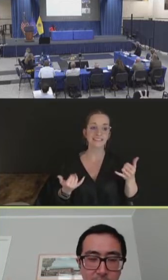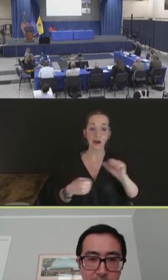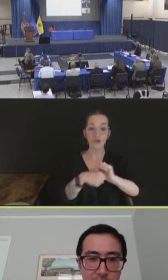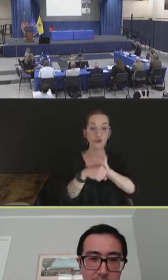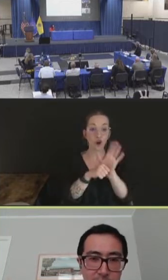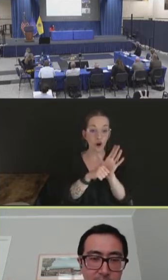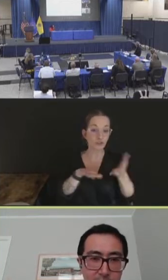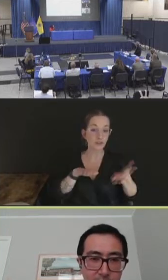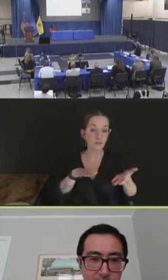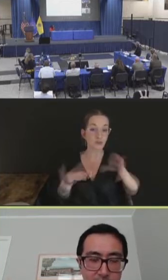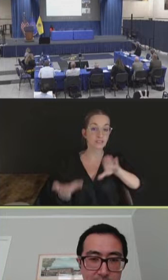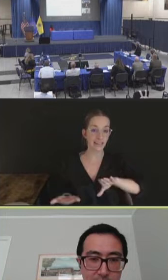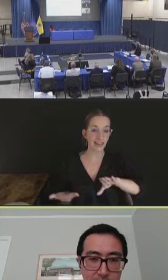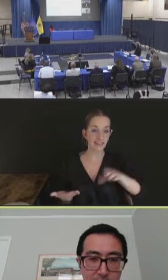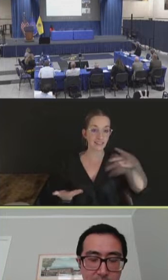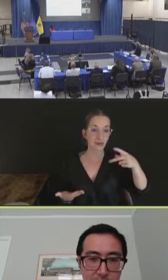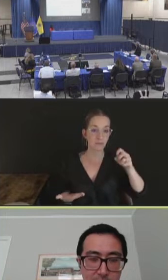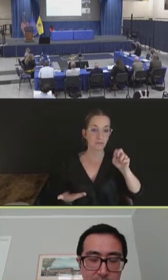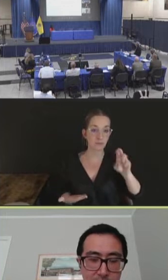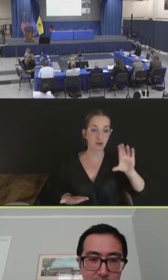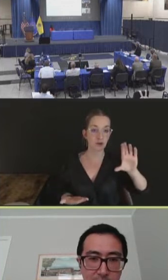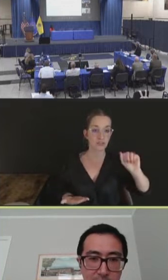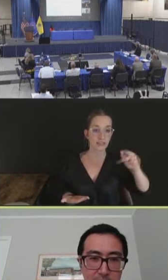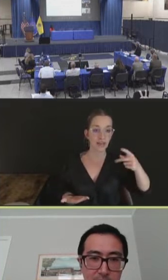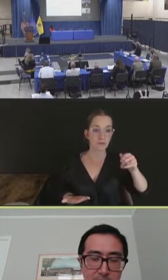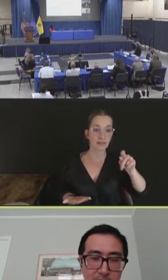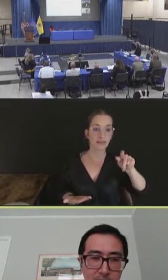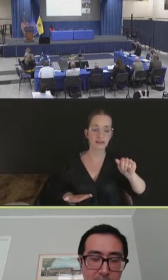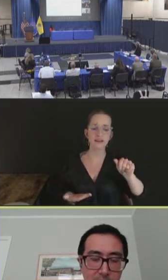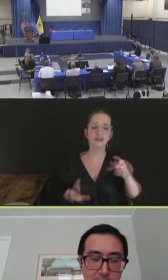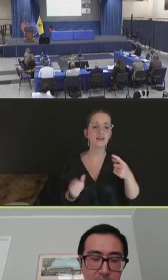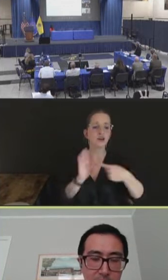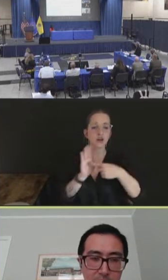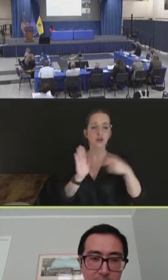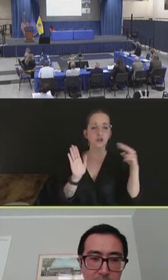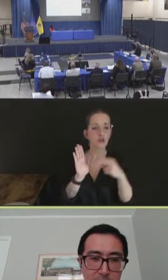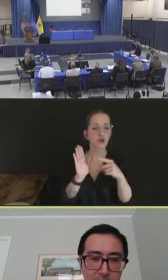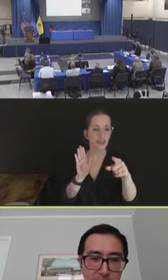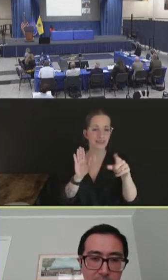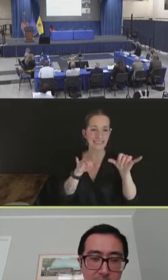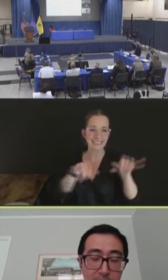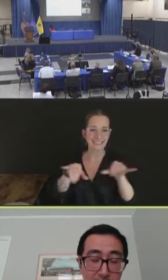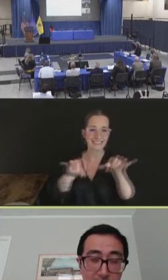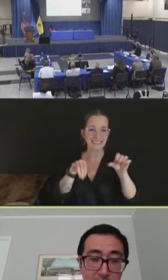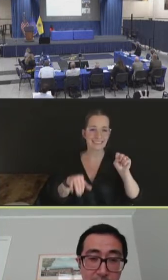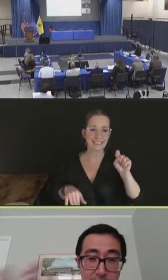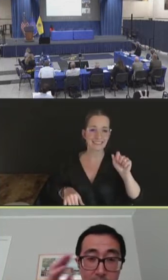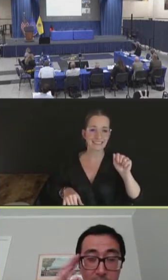draw your attention to the standardized column. That's the standardized -- age standardized